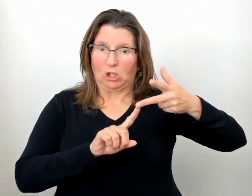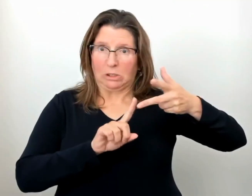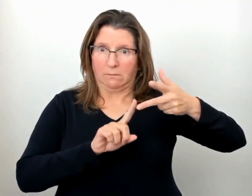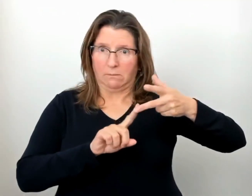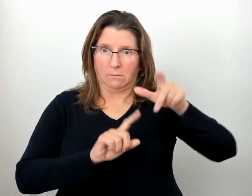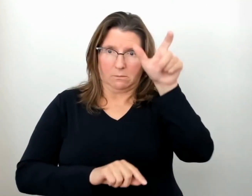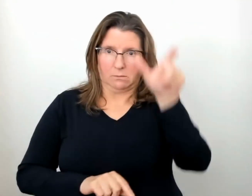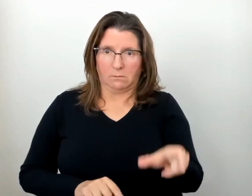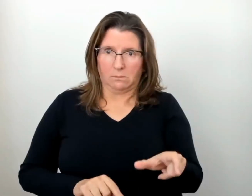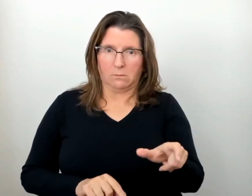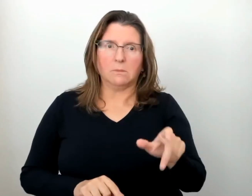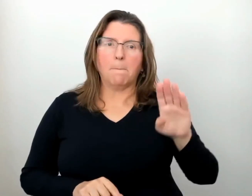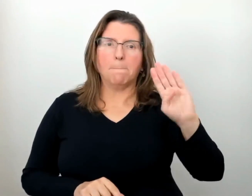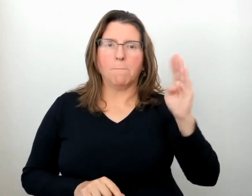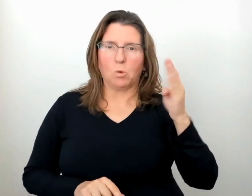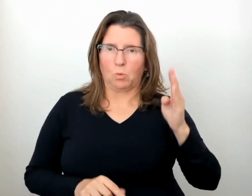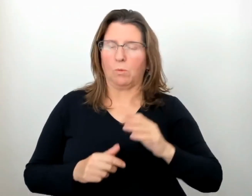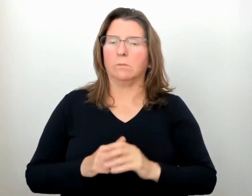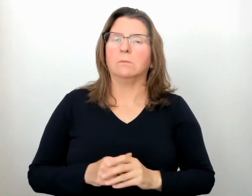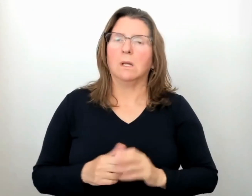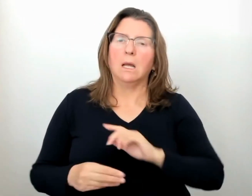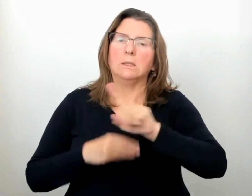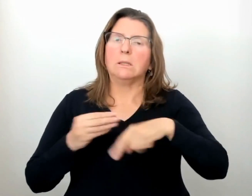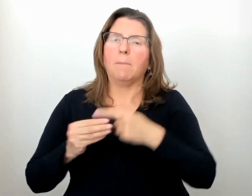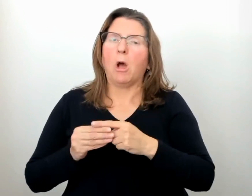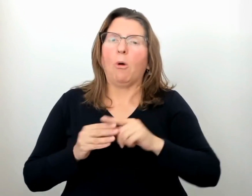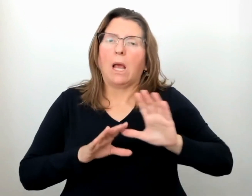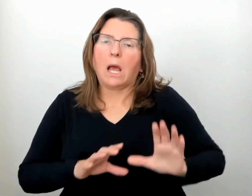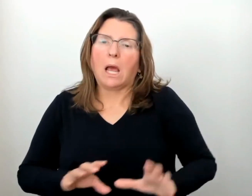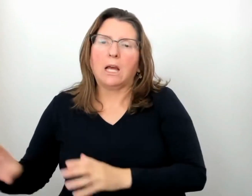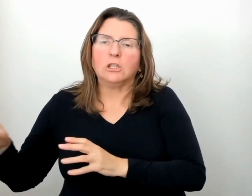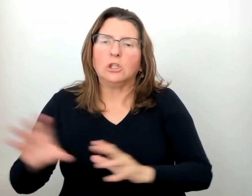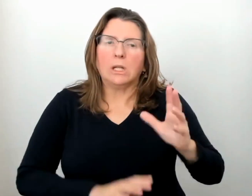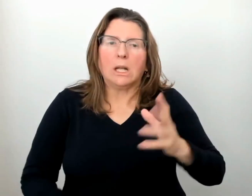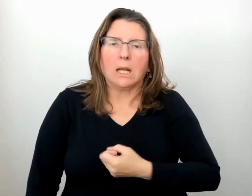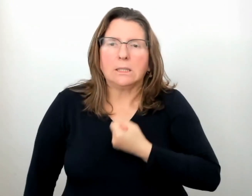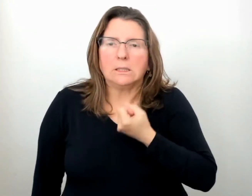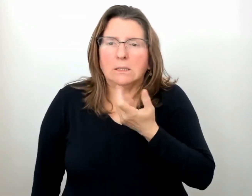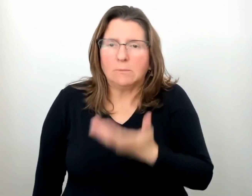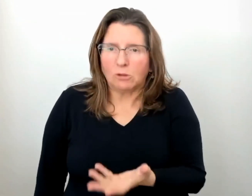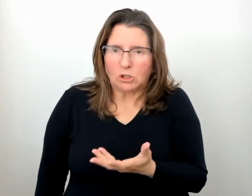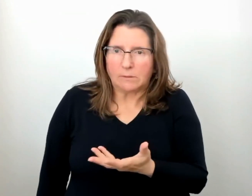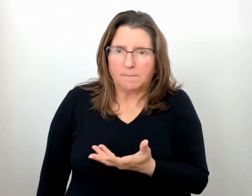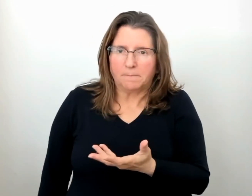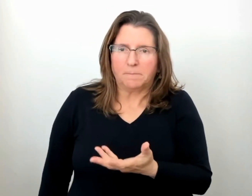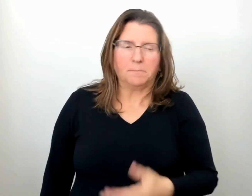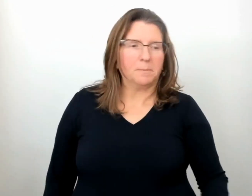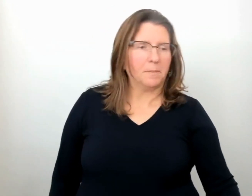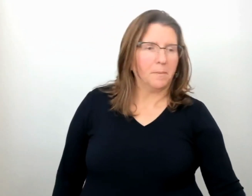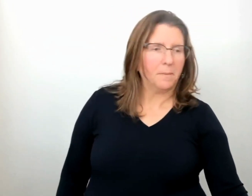Let's move on to the 'action and expression' principle of UDL.